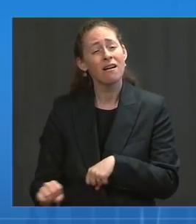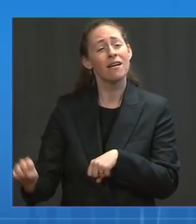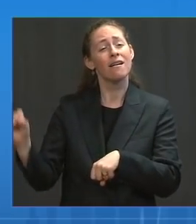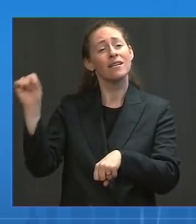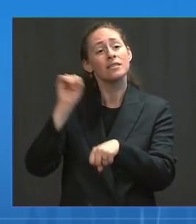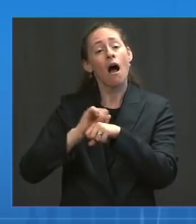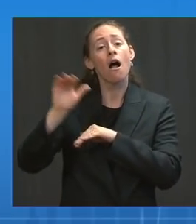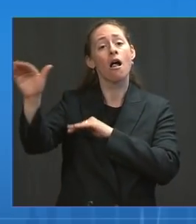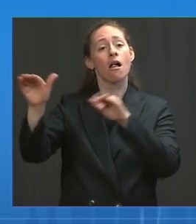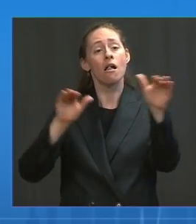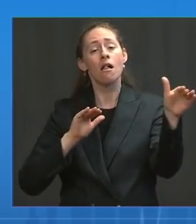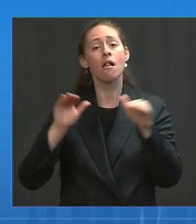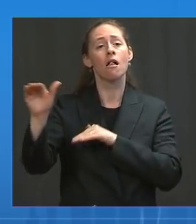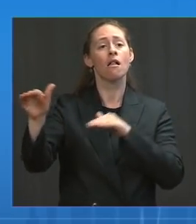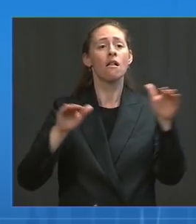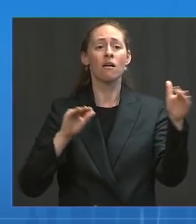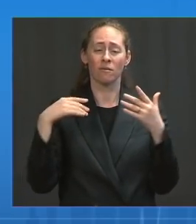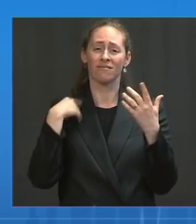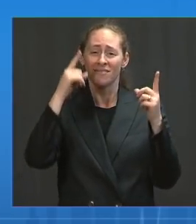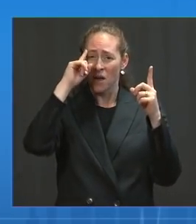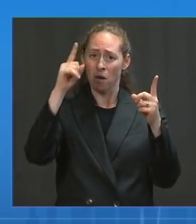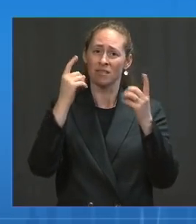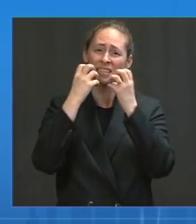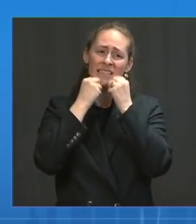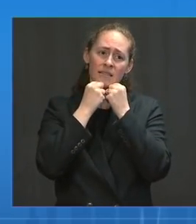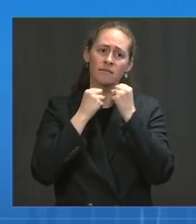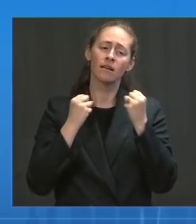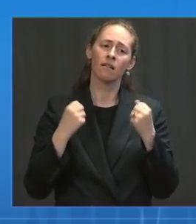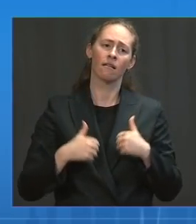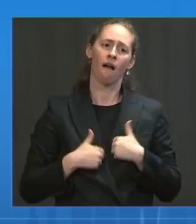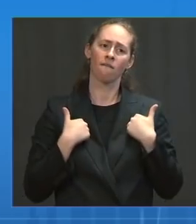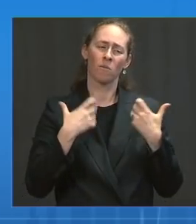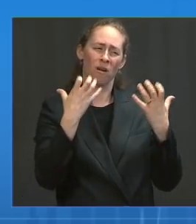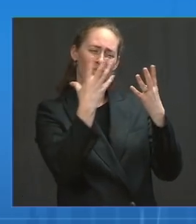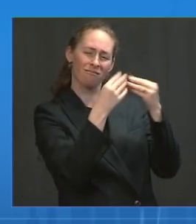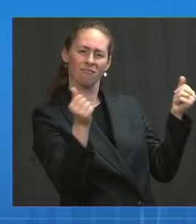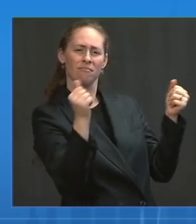save lives and help end this pandemic. Why don't we do one more question?